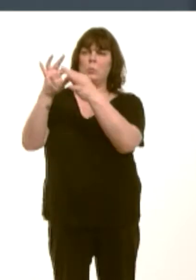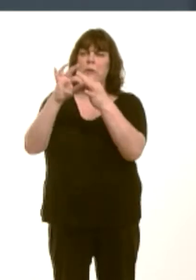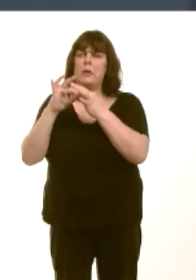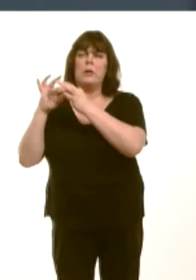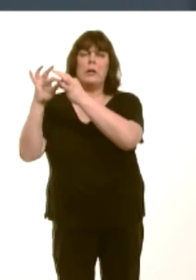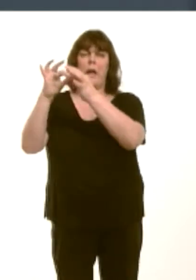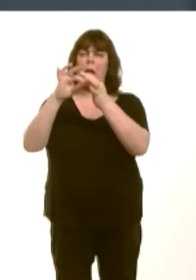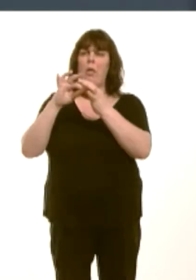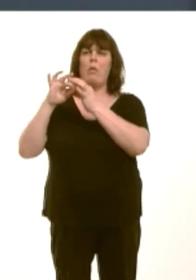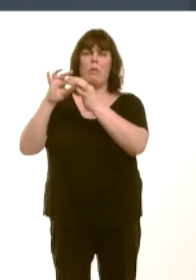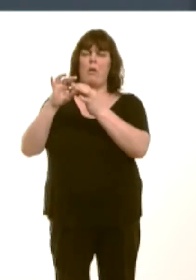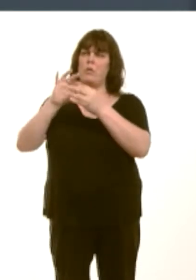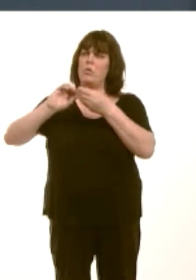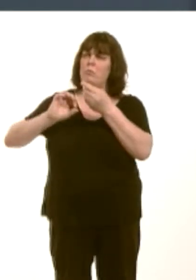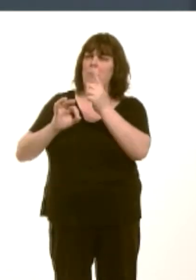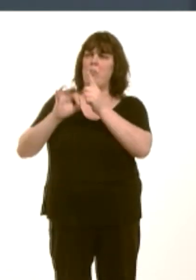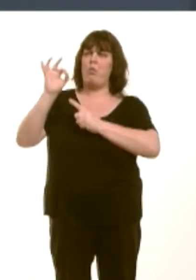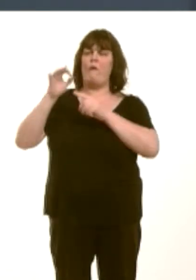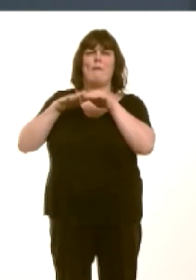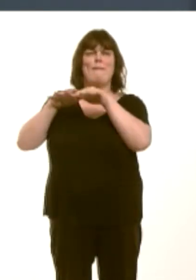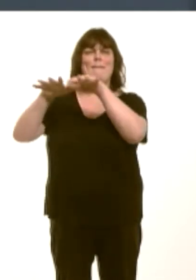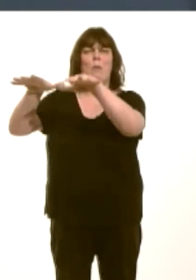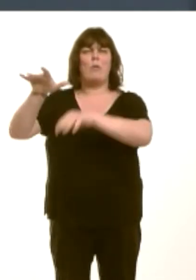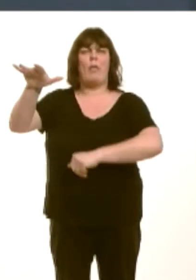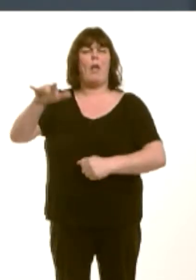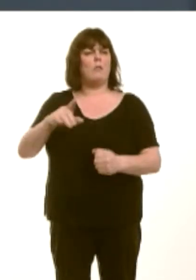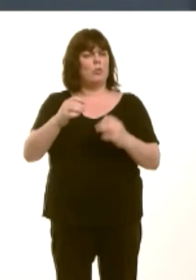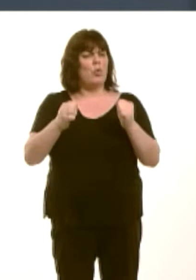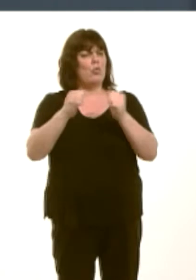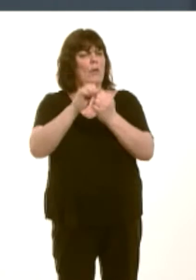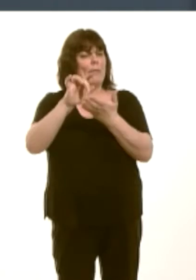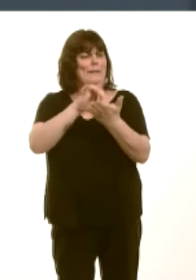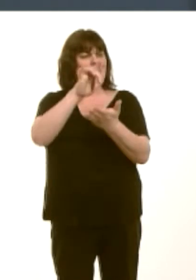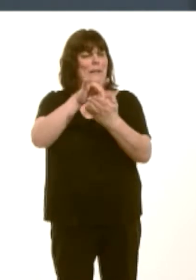Do you agree with me, First Minister, that the city regions in Wales will be just as